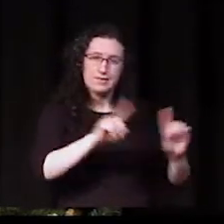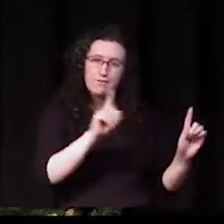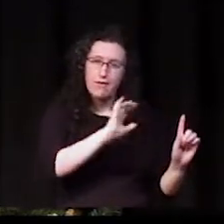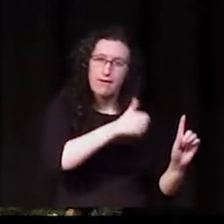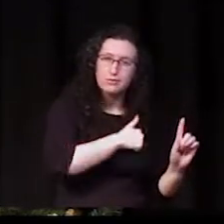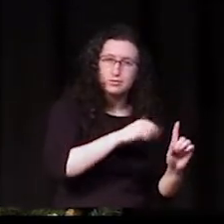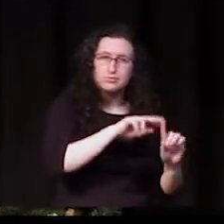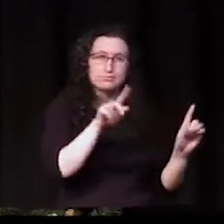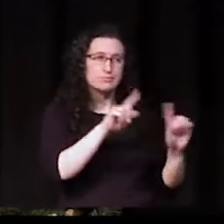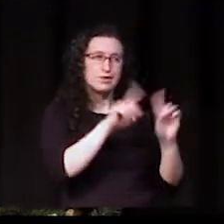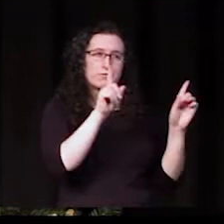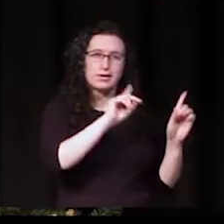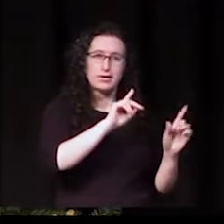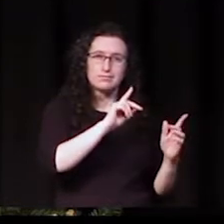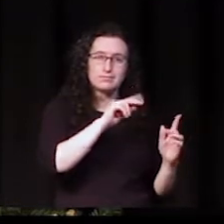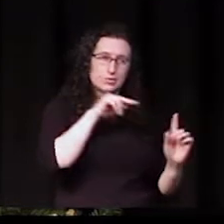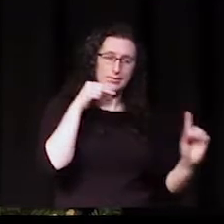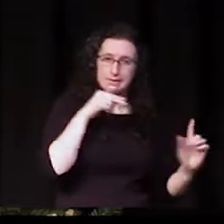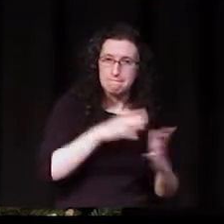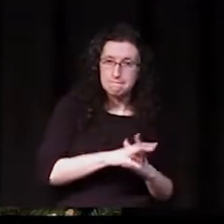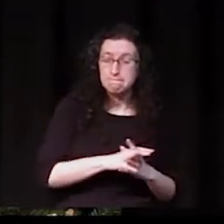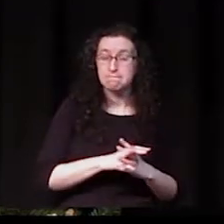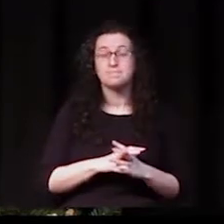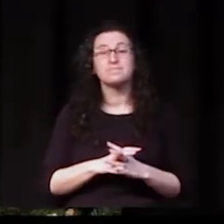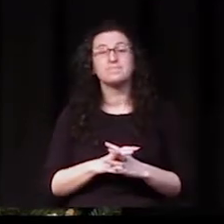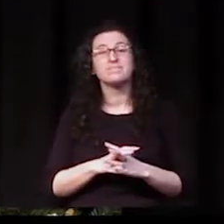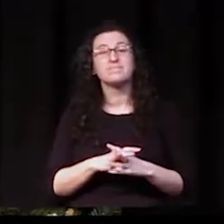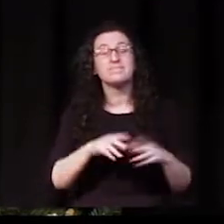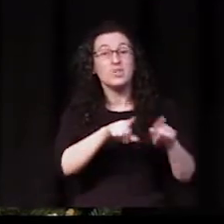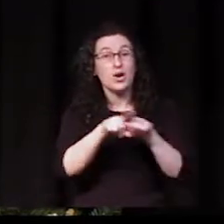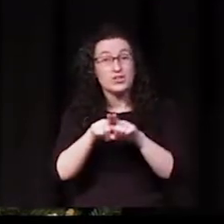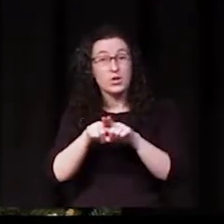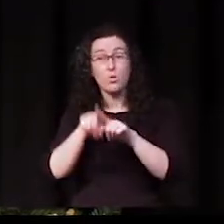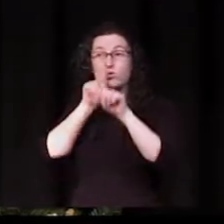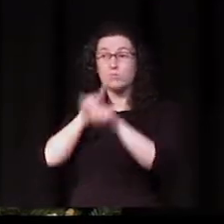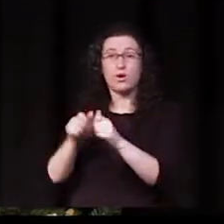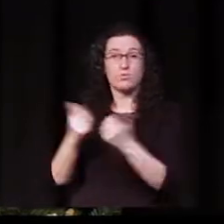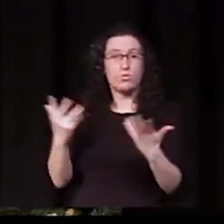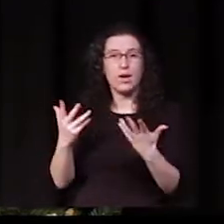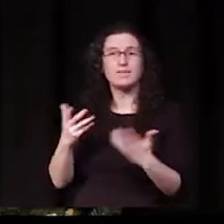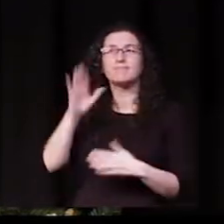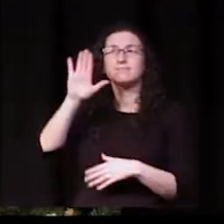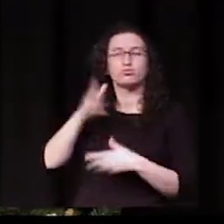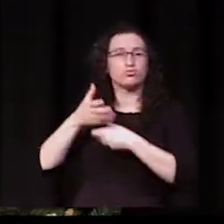We also respond to God's promises with trust Proverbs three, five and six says,